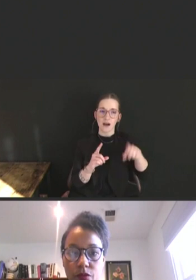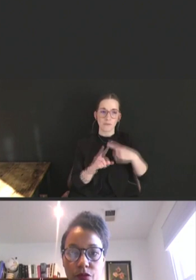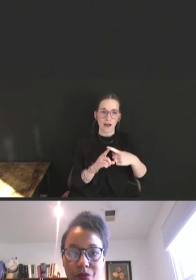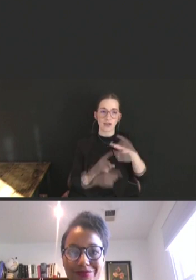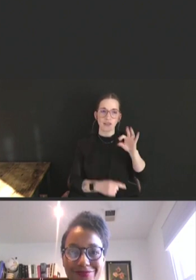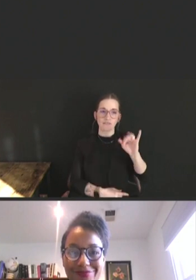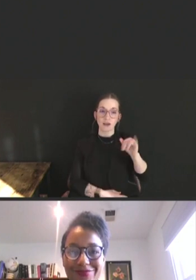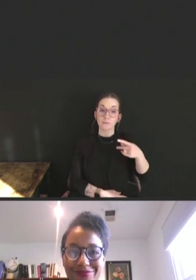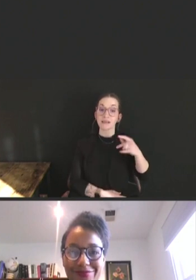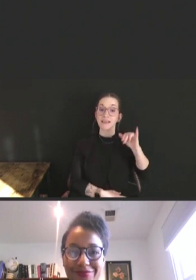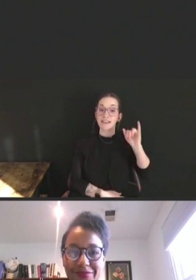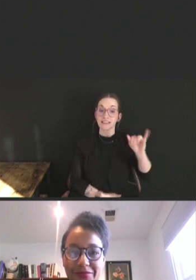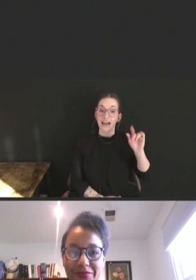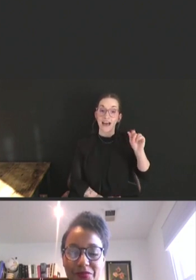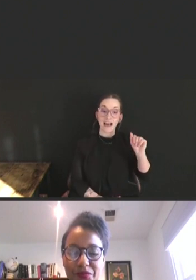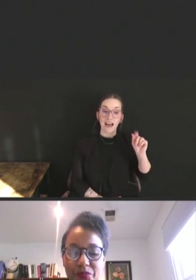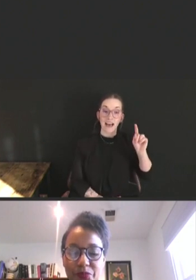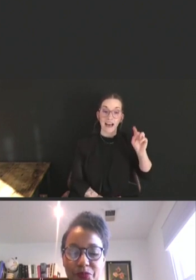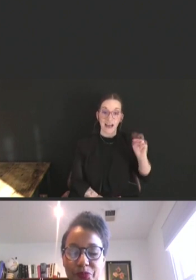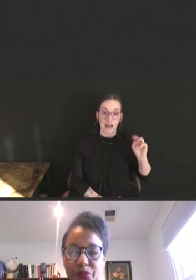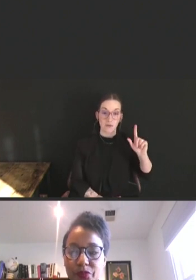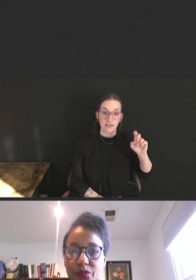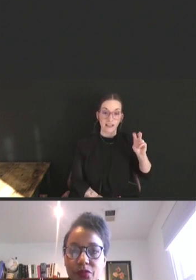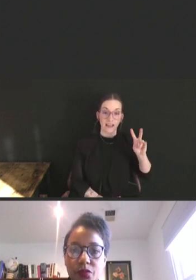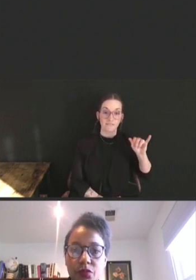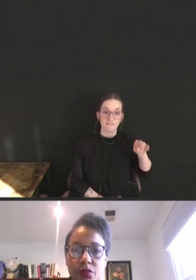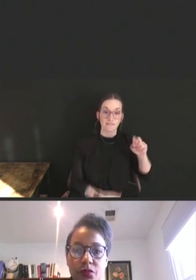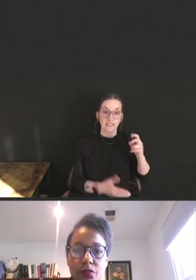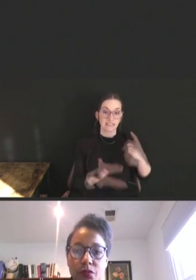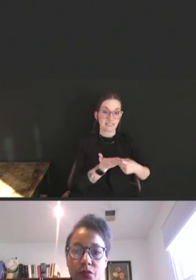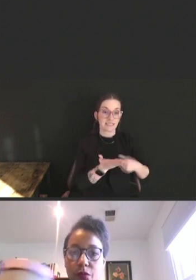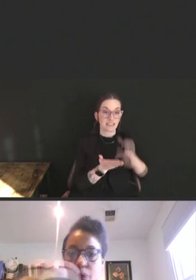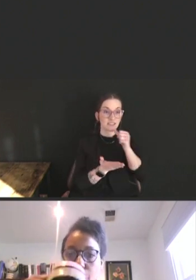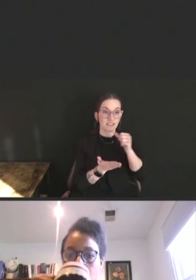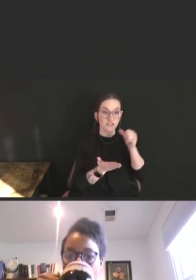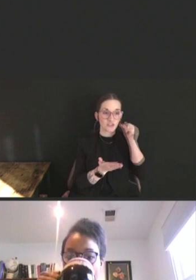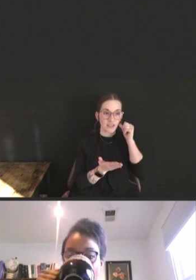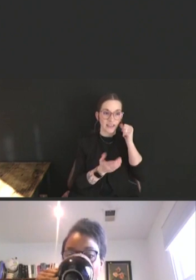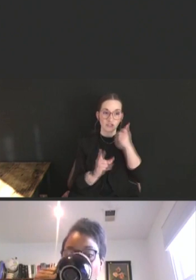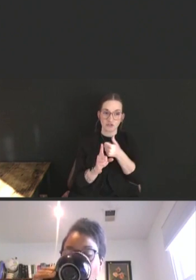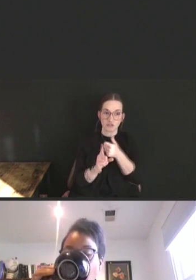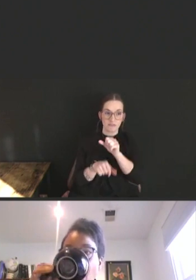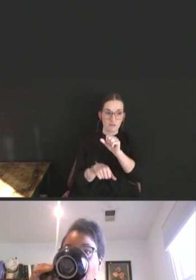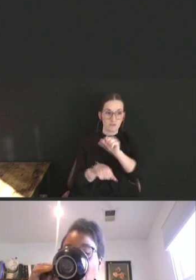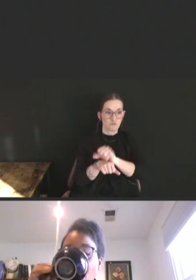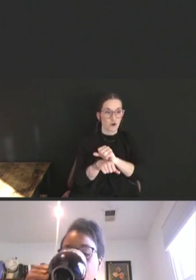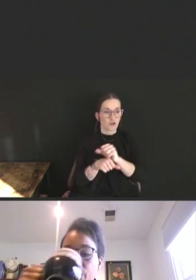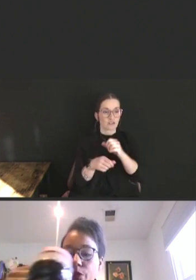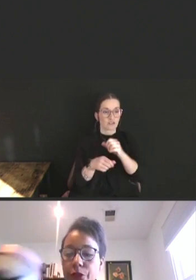She works in the office of infectious disease and HIV/AIDS Policy at HHS and played a leadership